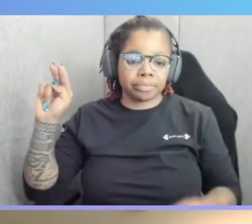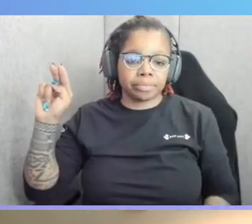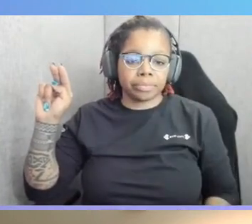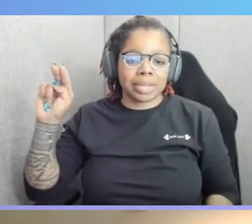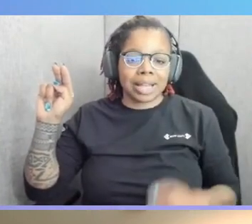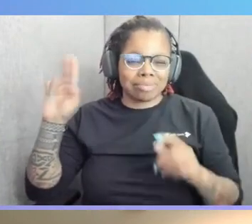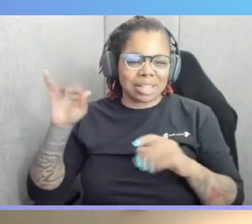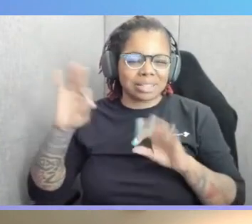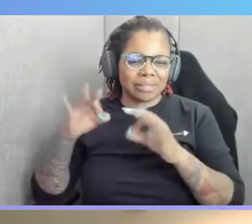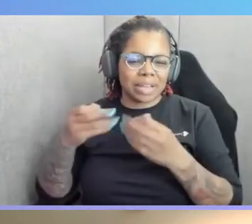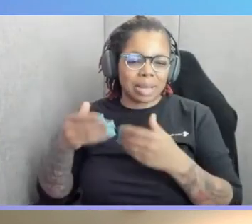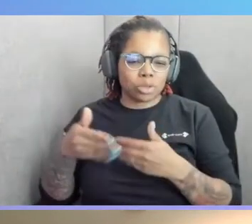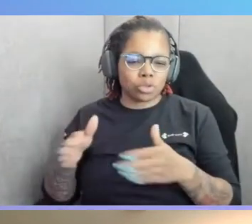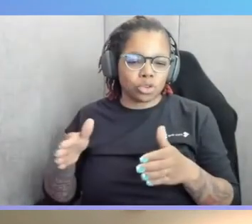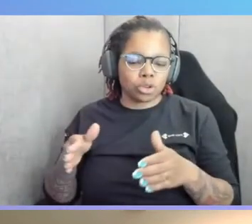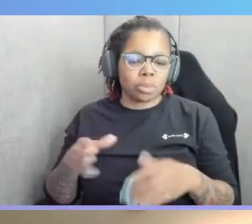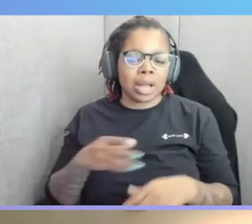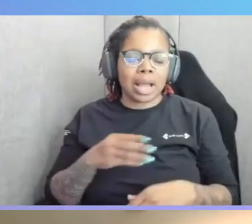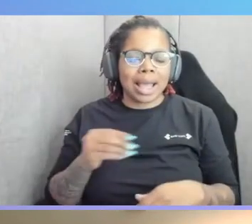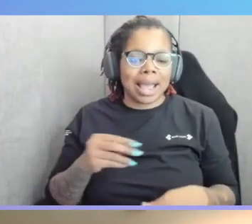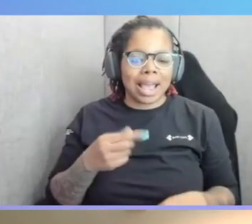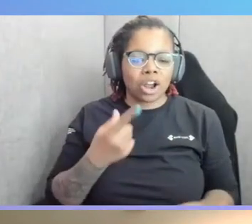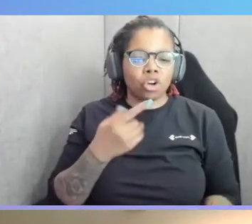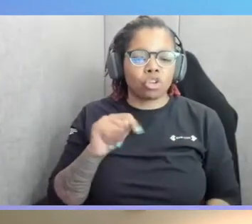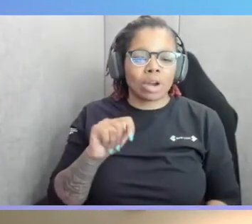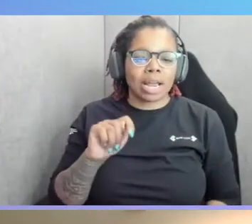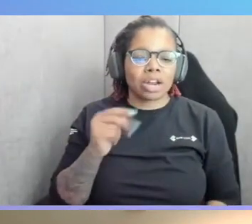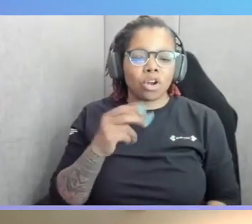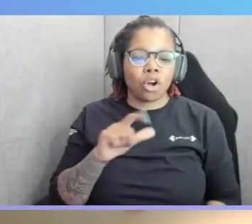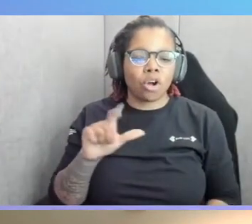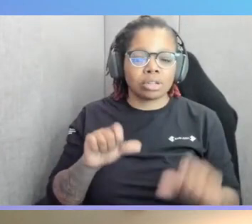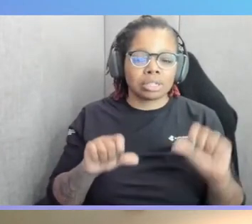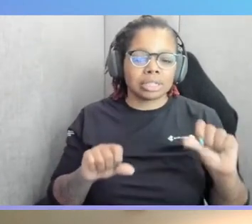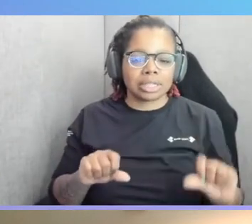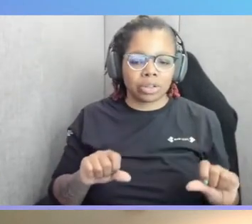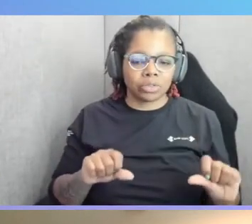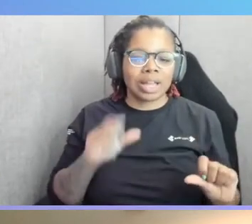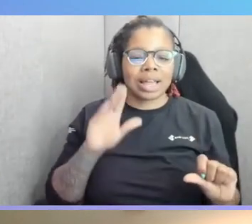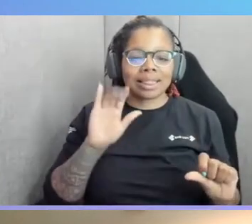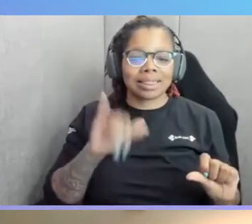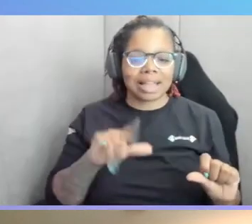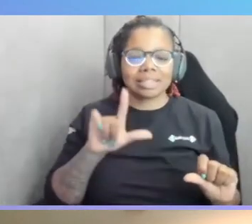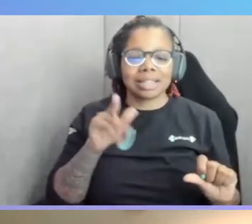Hall South, which is the lyric poetry room from the Great. From